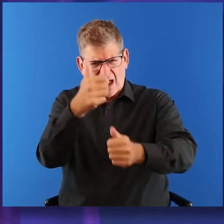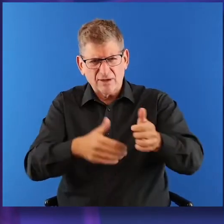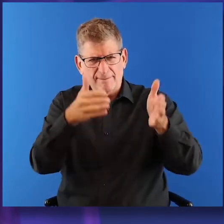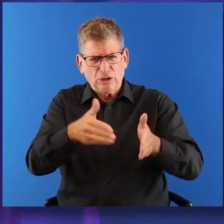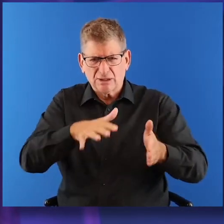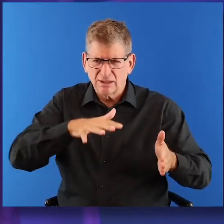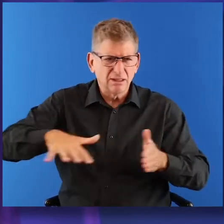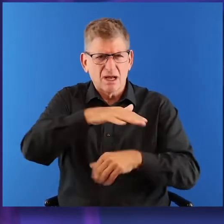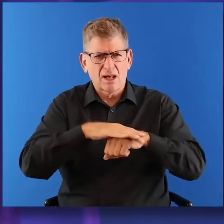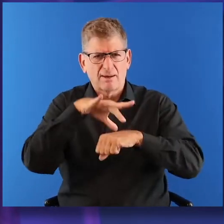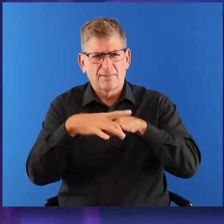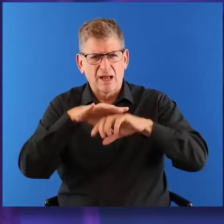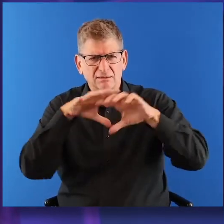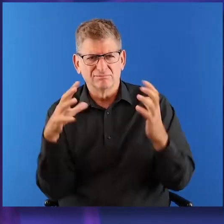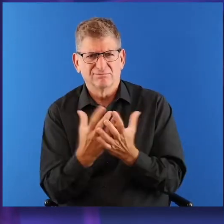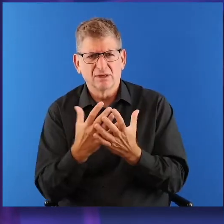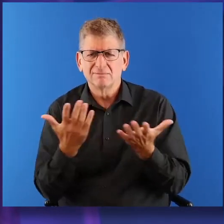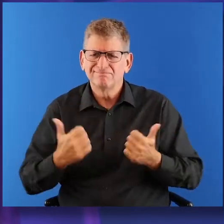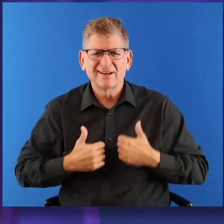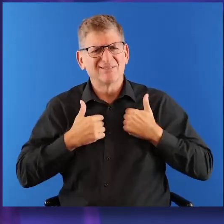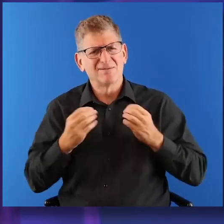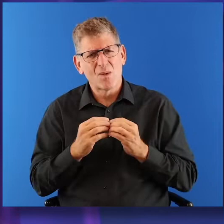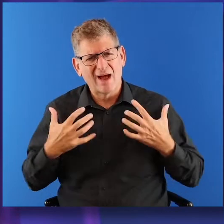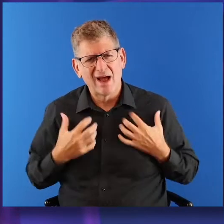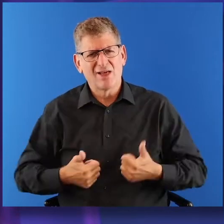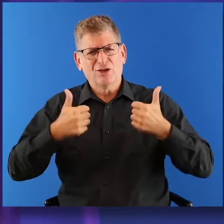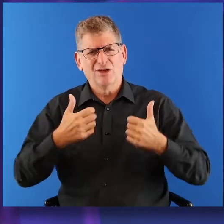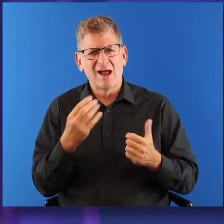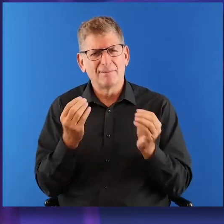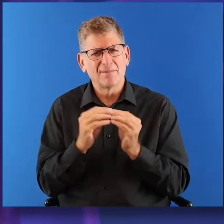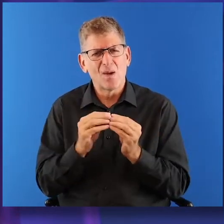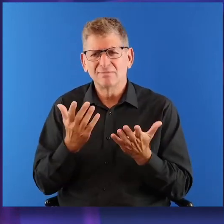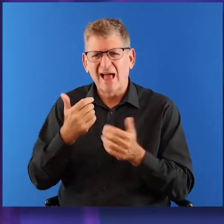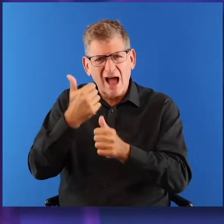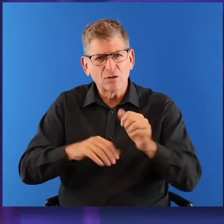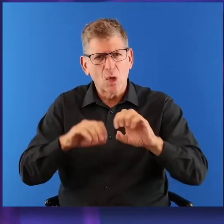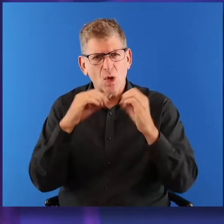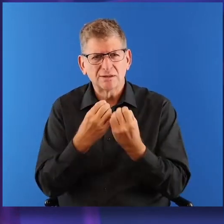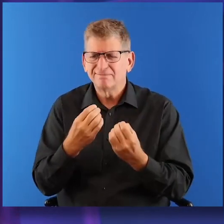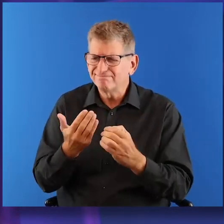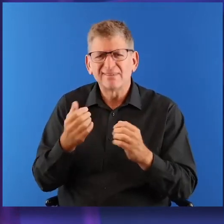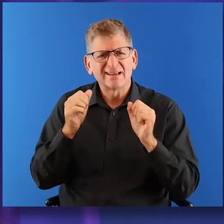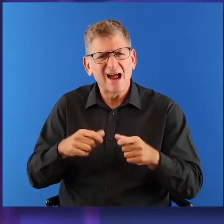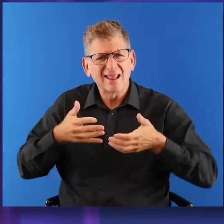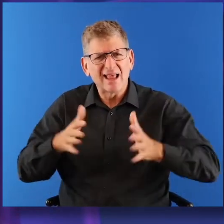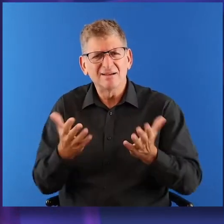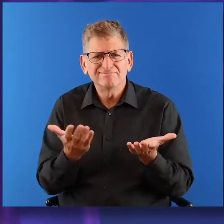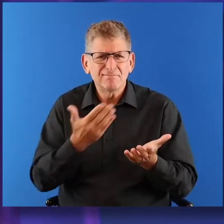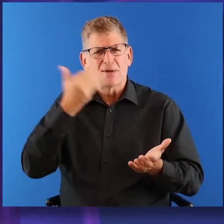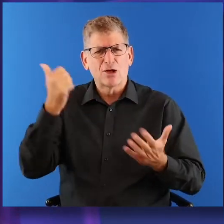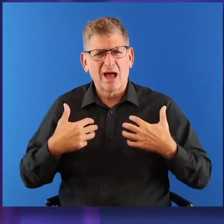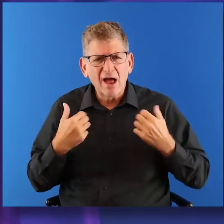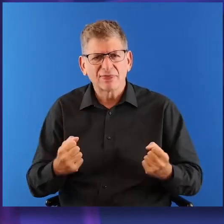wellness, and the advance of medical knowledge. To achieve this, we look for ways to help patients, clinicians,